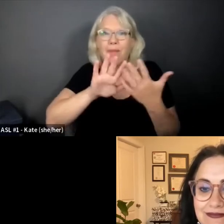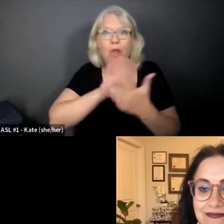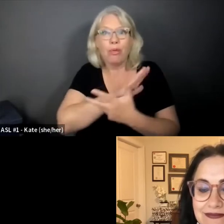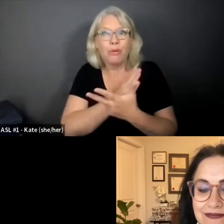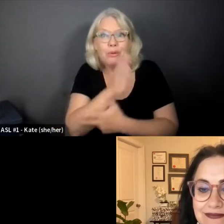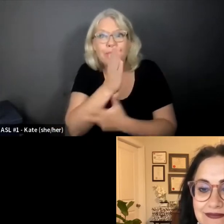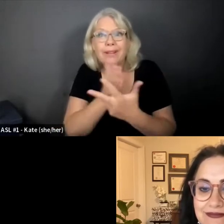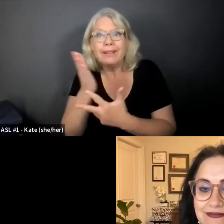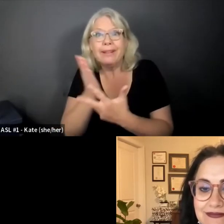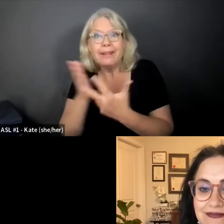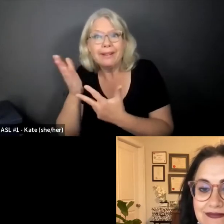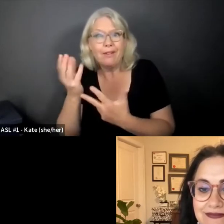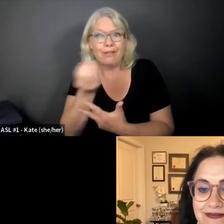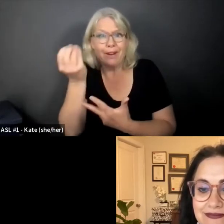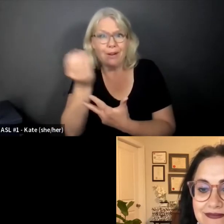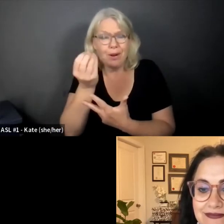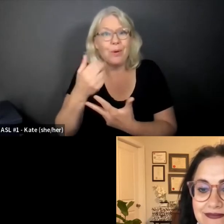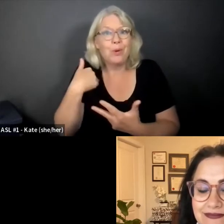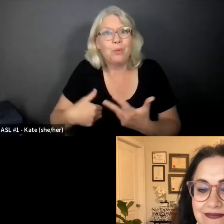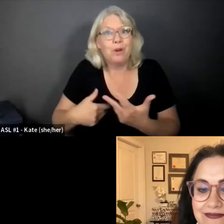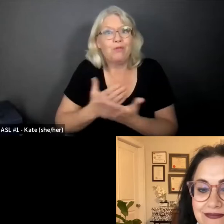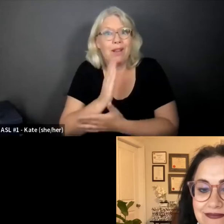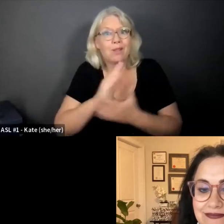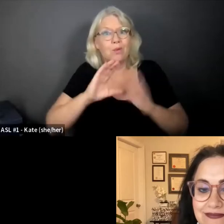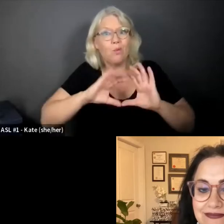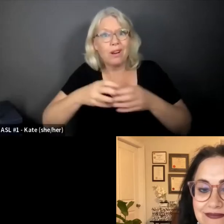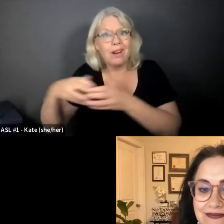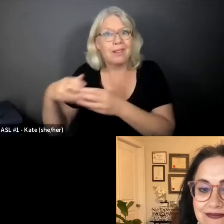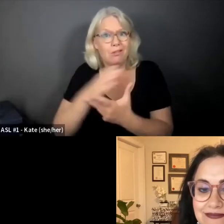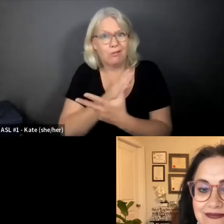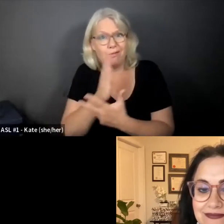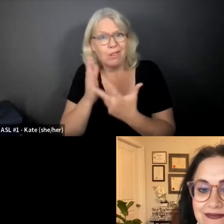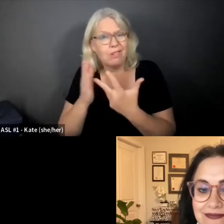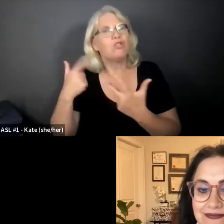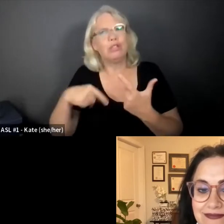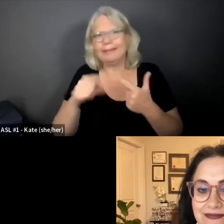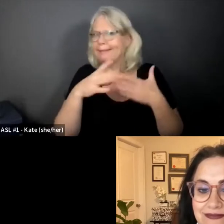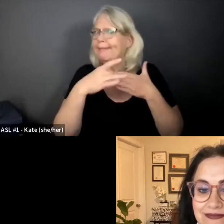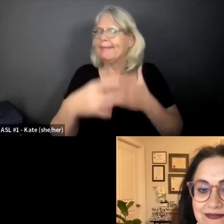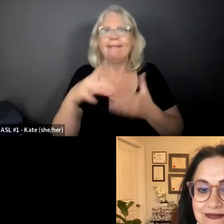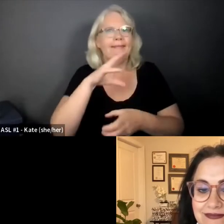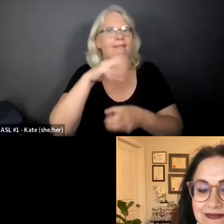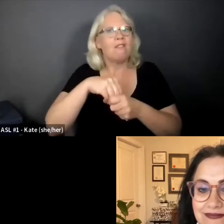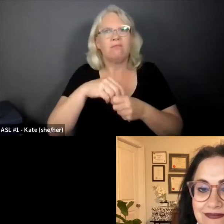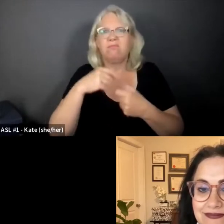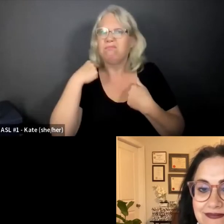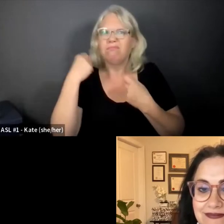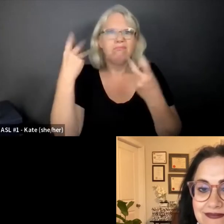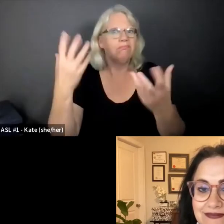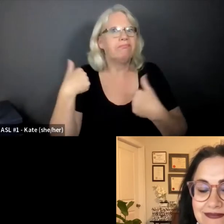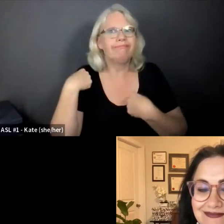PRIOR TO THAT APPOINTMENT TO THE TRIBUNAL, ENA WAS THE DIRECTOR OF LITIGATION AT ARCH